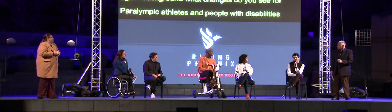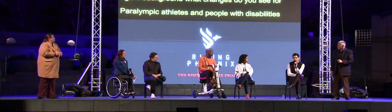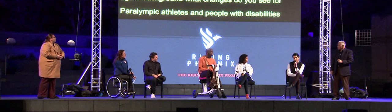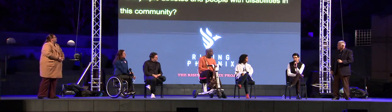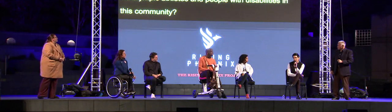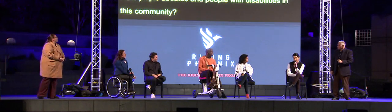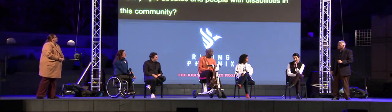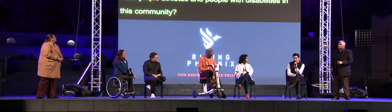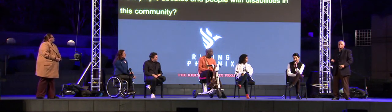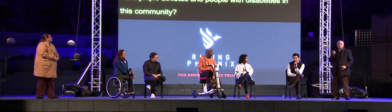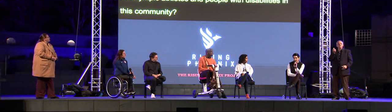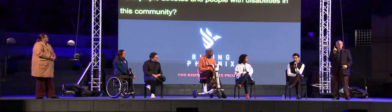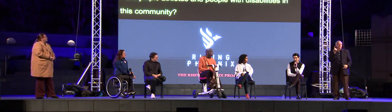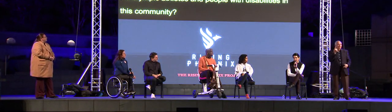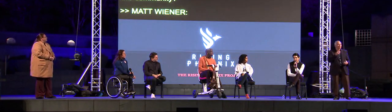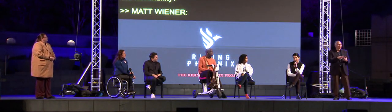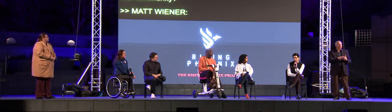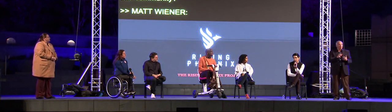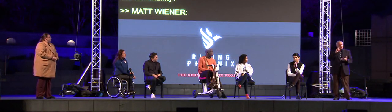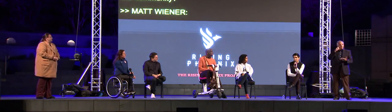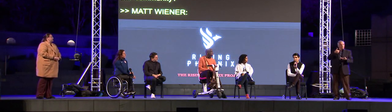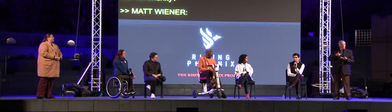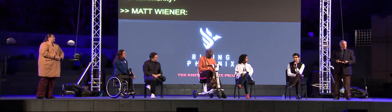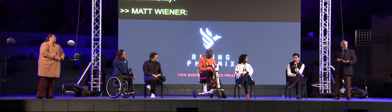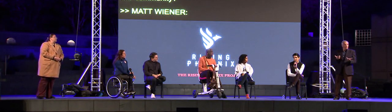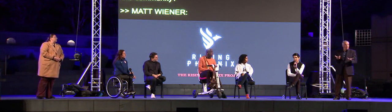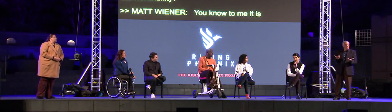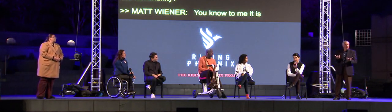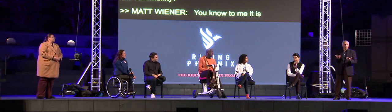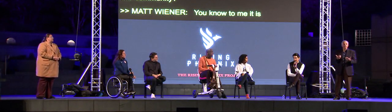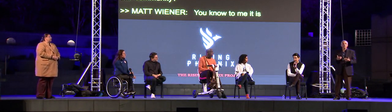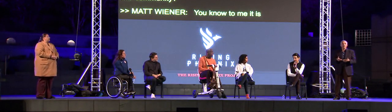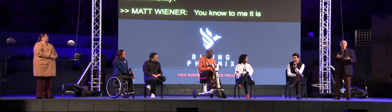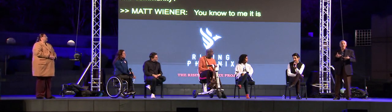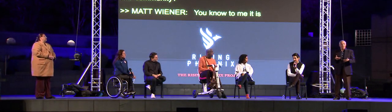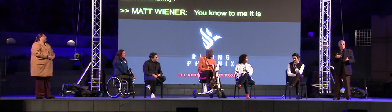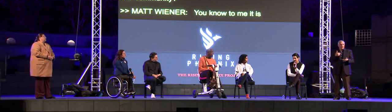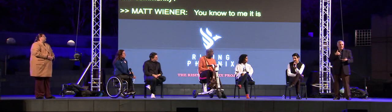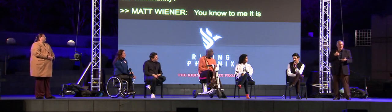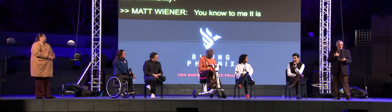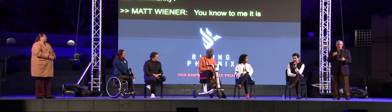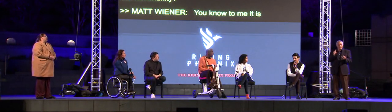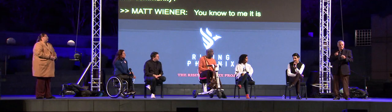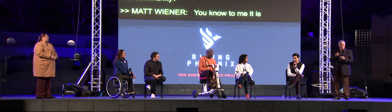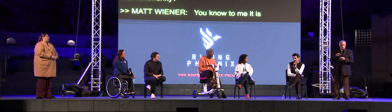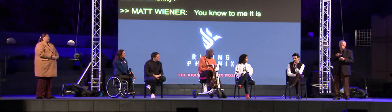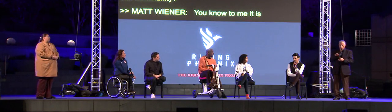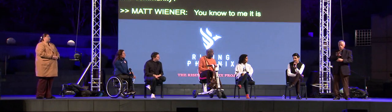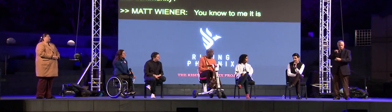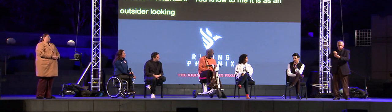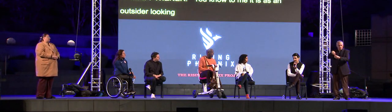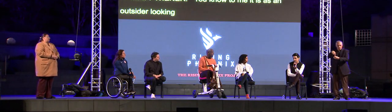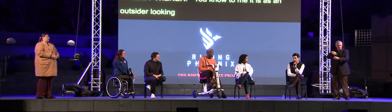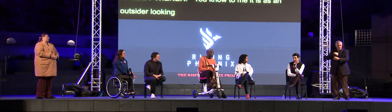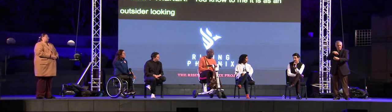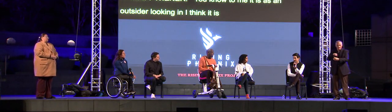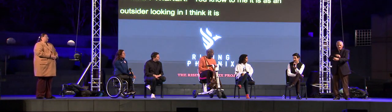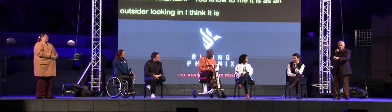To me, as an outsider looking in, I think it's pretty clear,